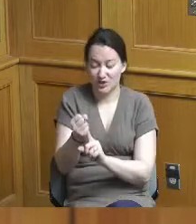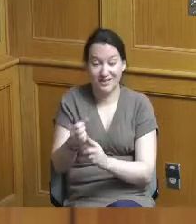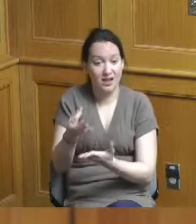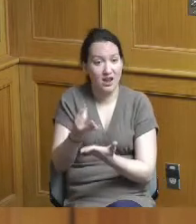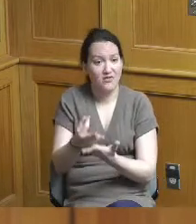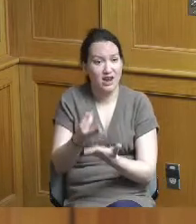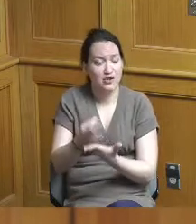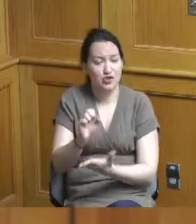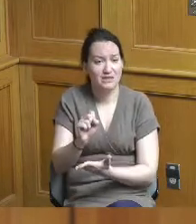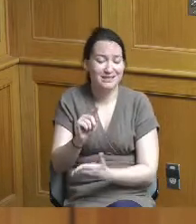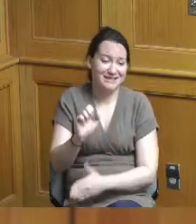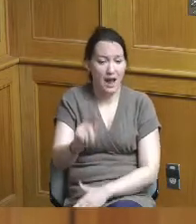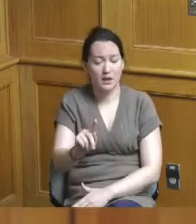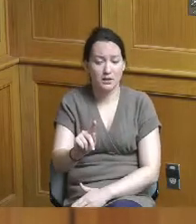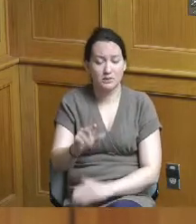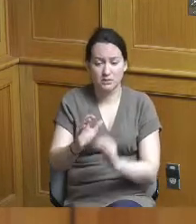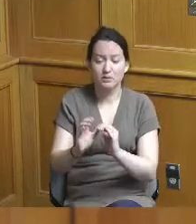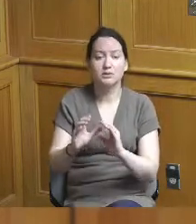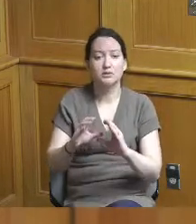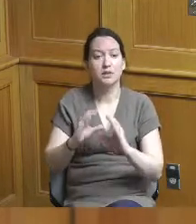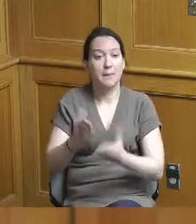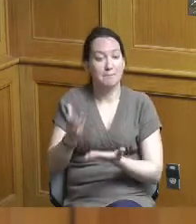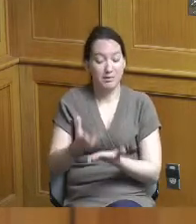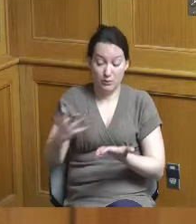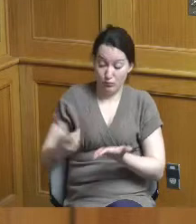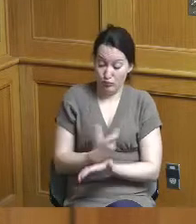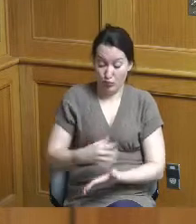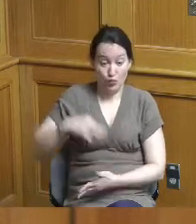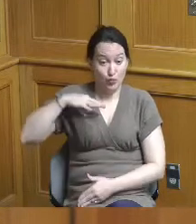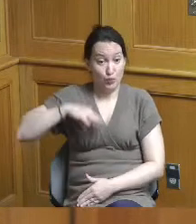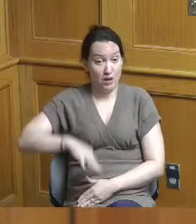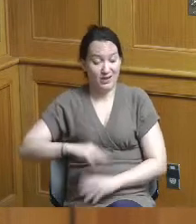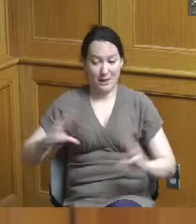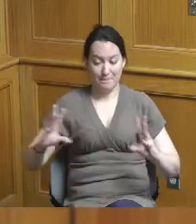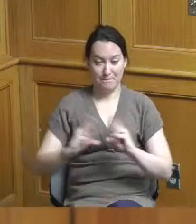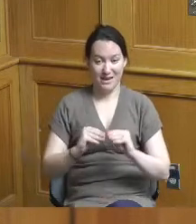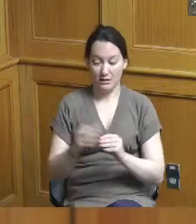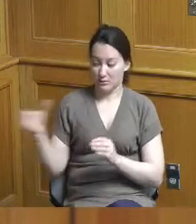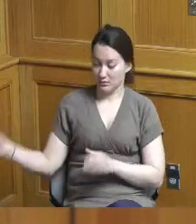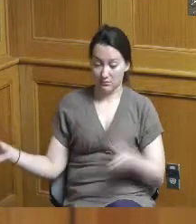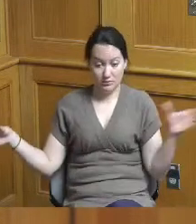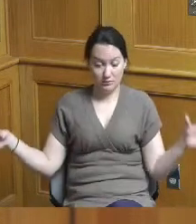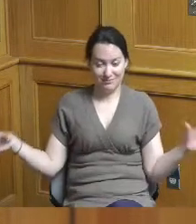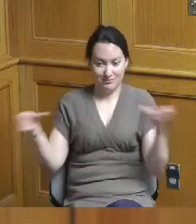be another one maybe it would be useful to have these joint meetings with the city so that we